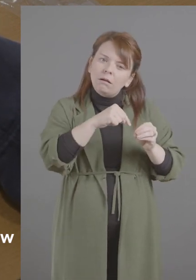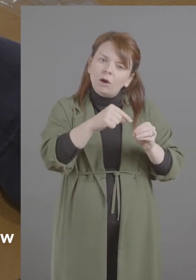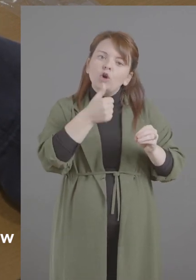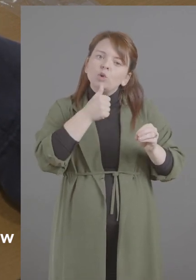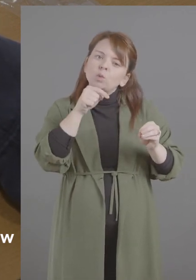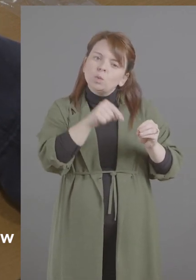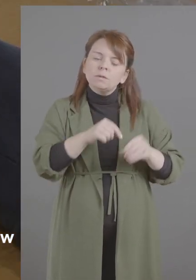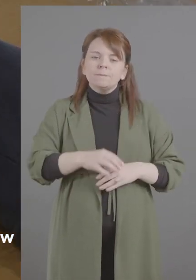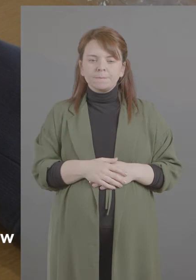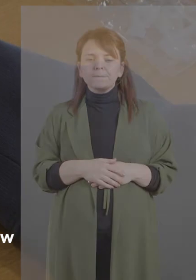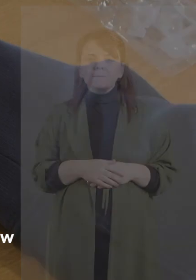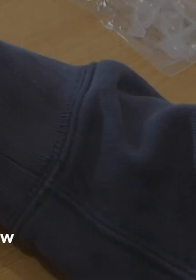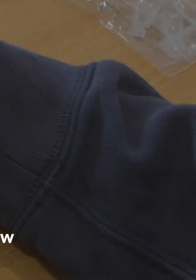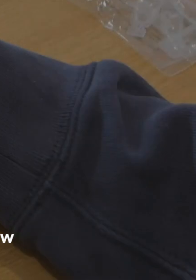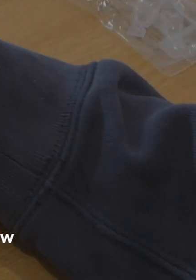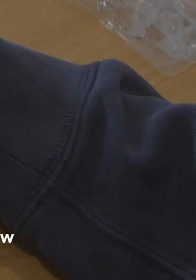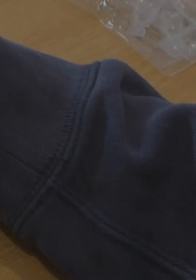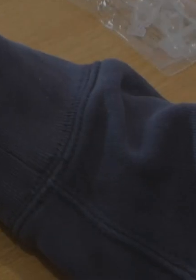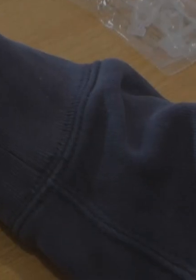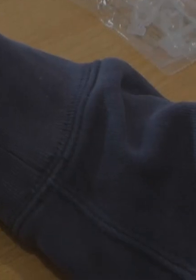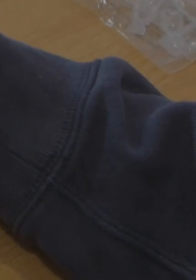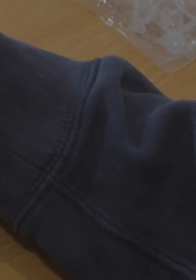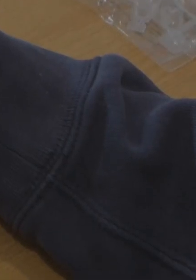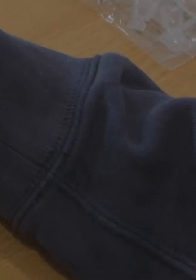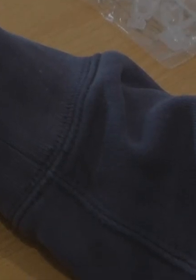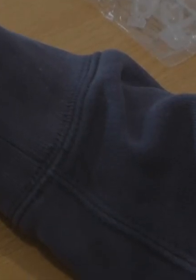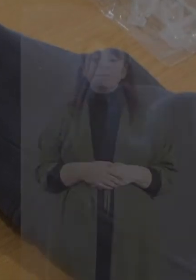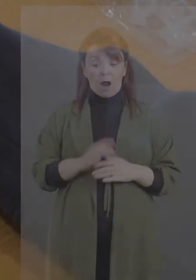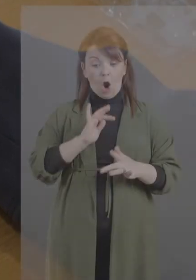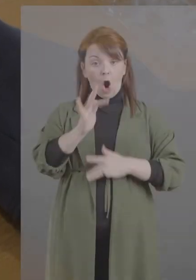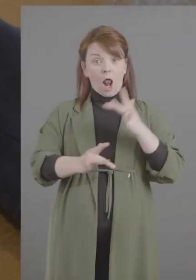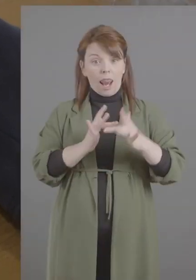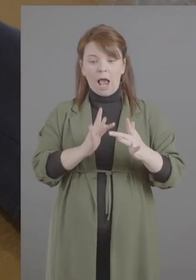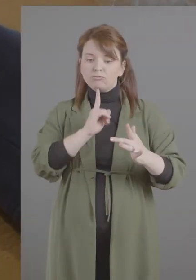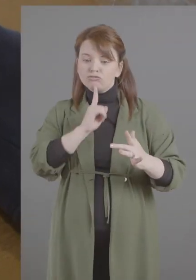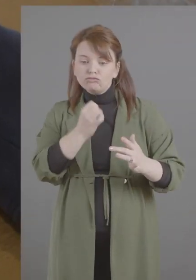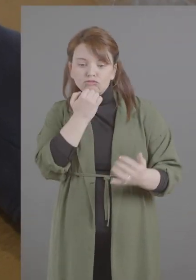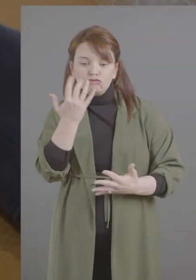below the QR code on the test strip. If reporting the result online follow the on-screen prompts.